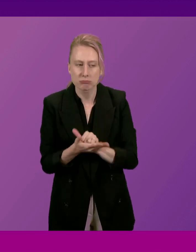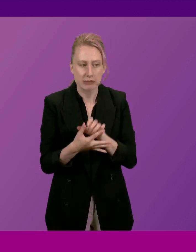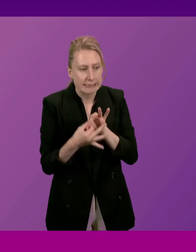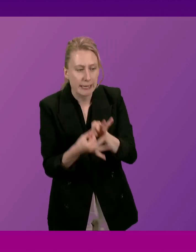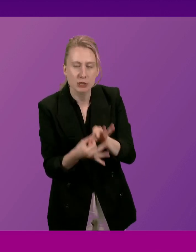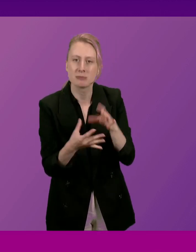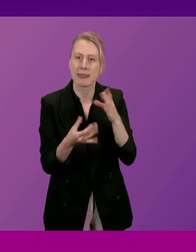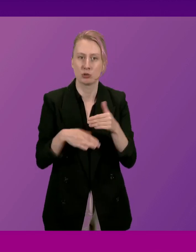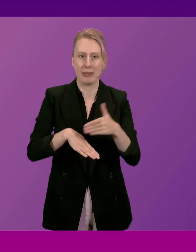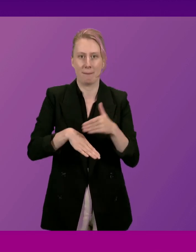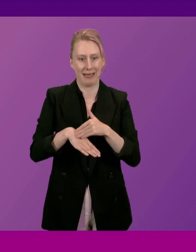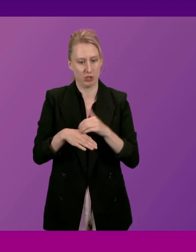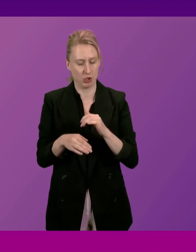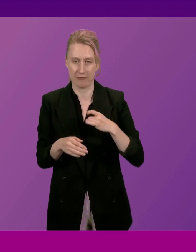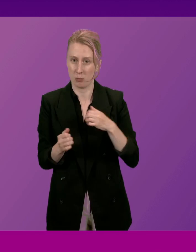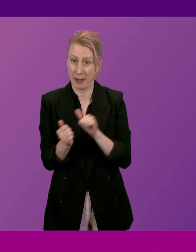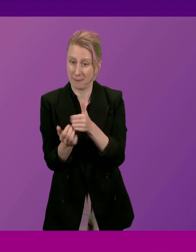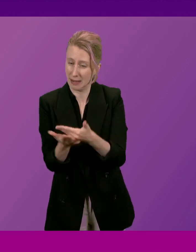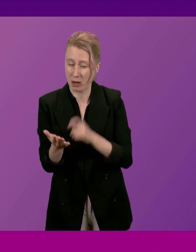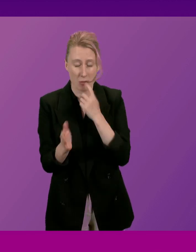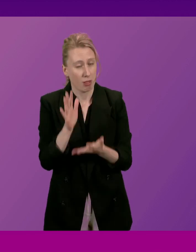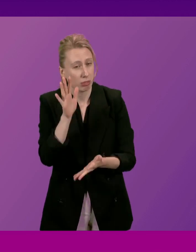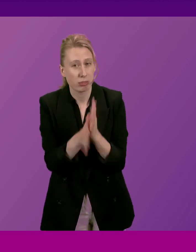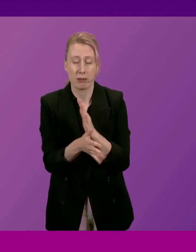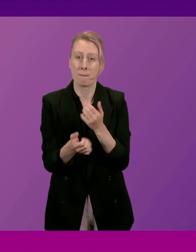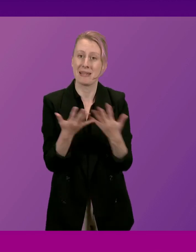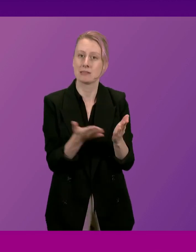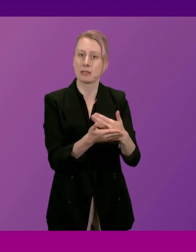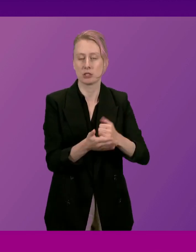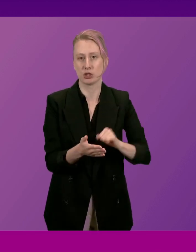because it will be devastating for countless sectors of the Scottish economy. The Scottish